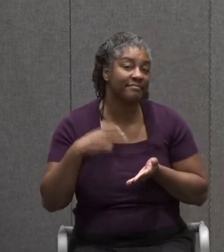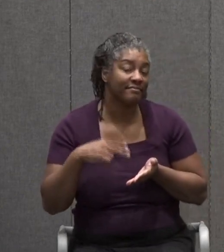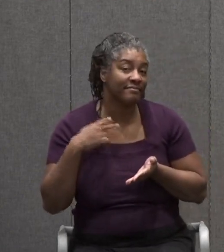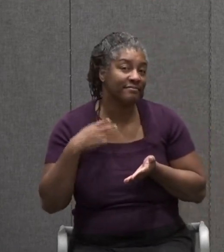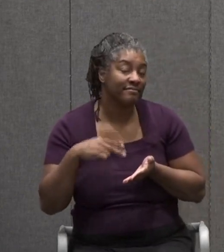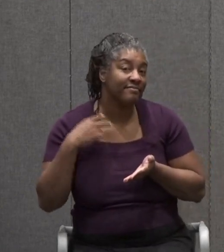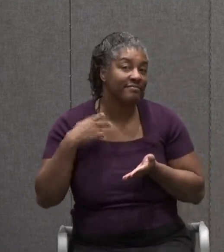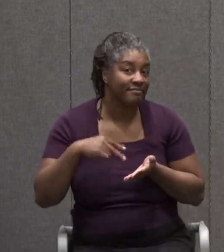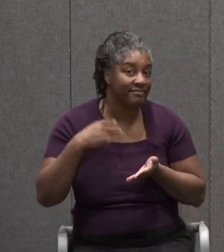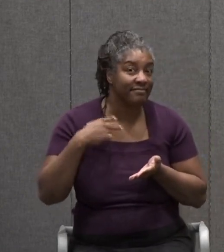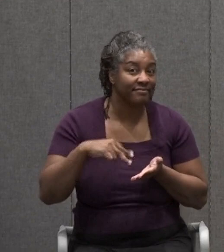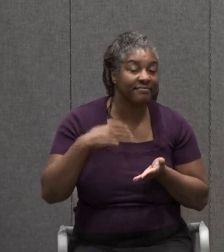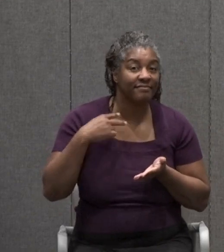Ooh stay with me.